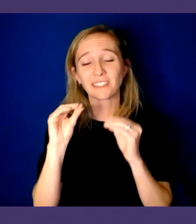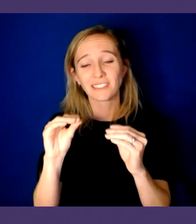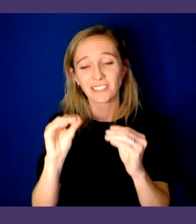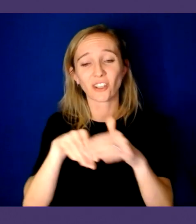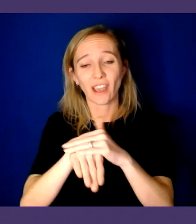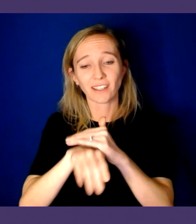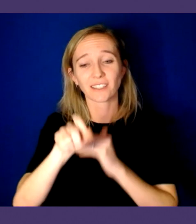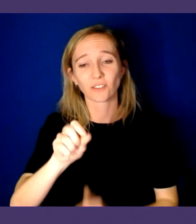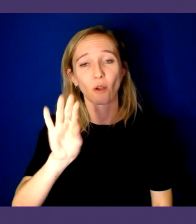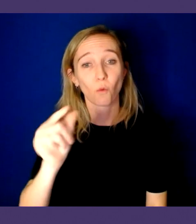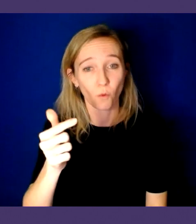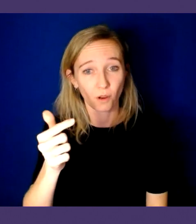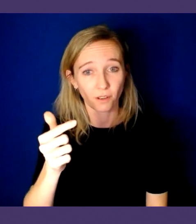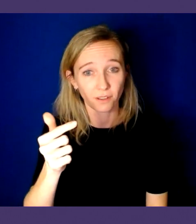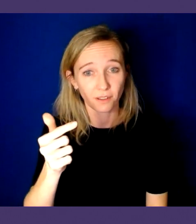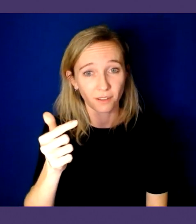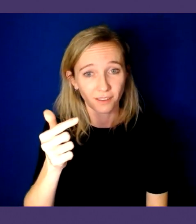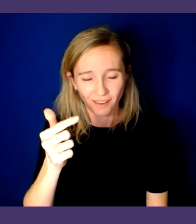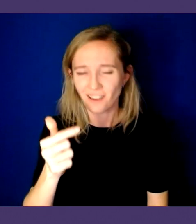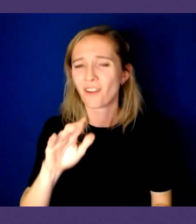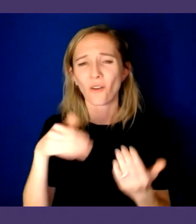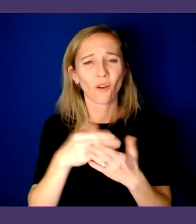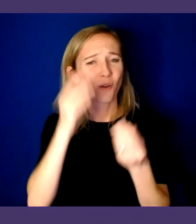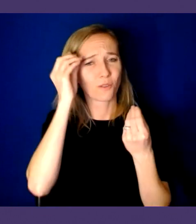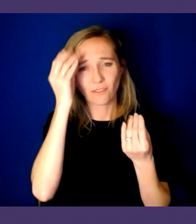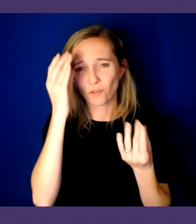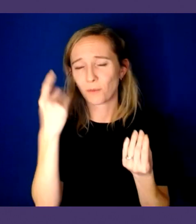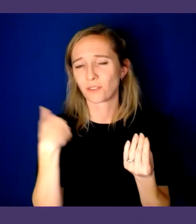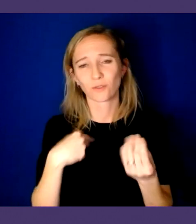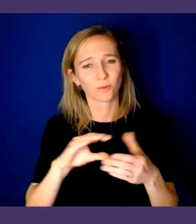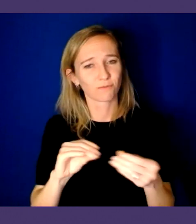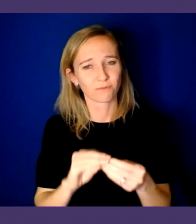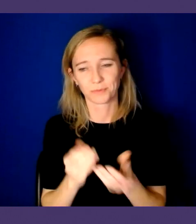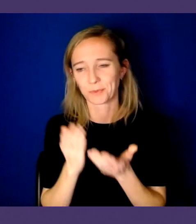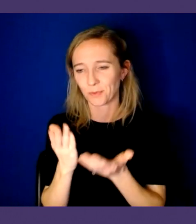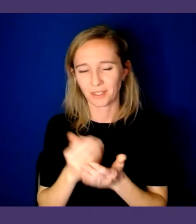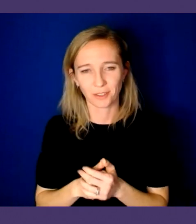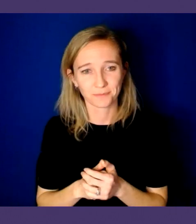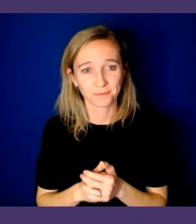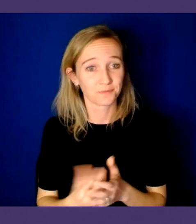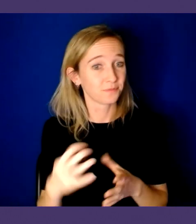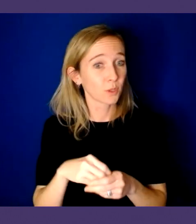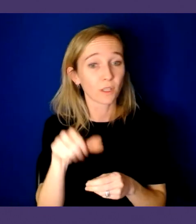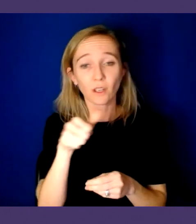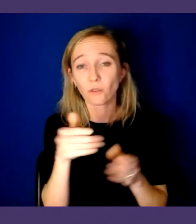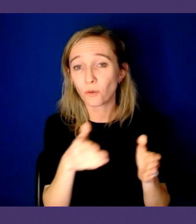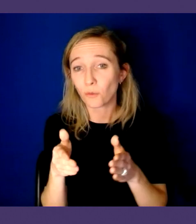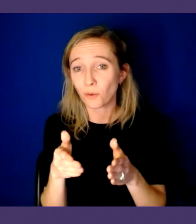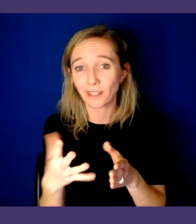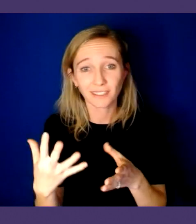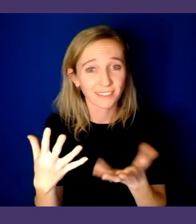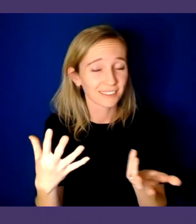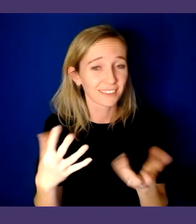all of the information on this is there, including other ways to get involved and support what we're doing.